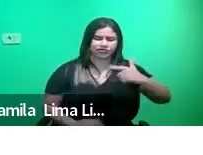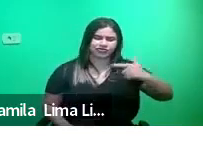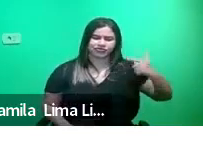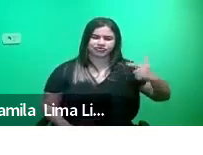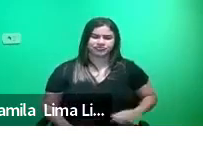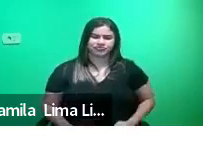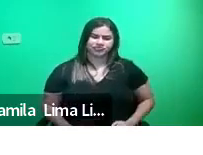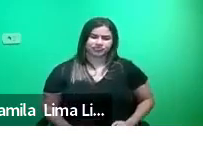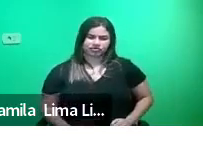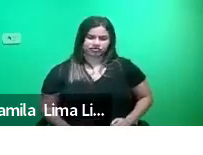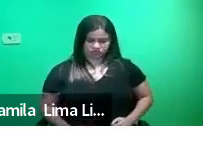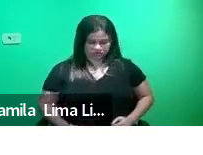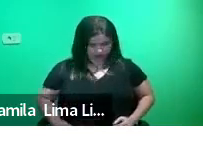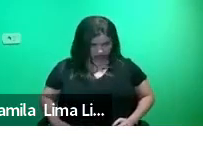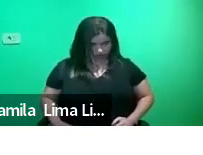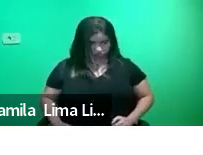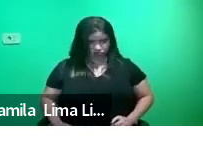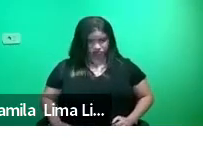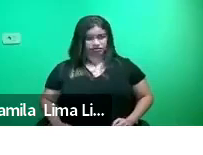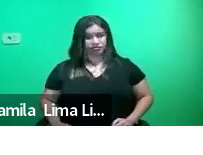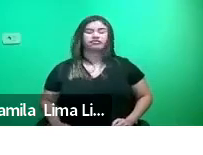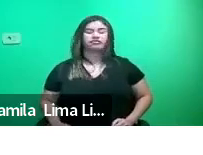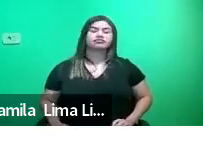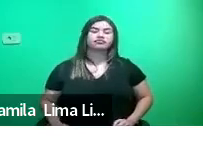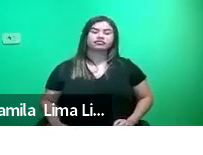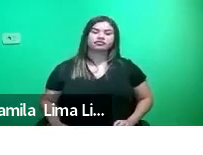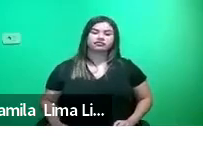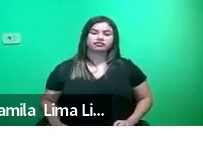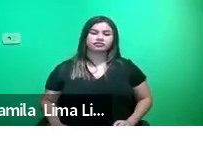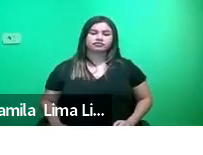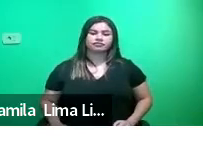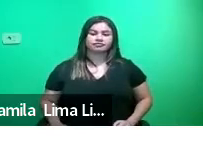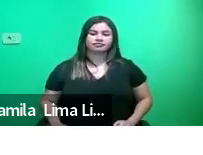plausible I think